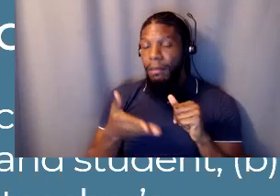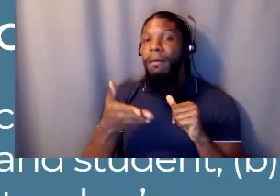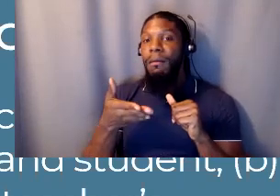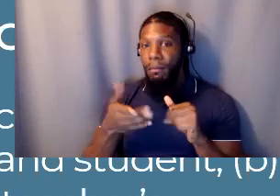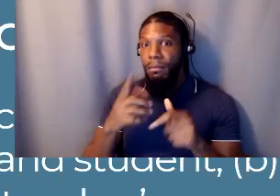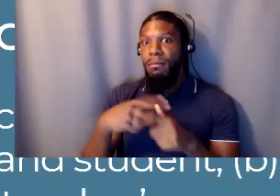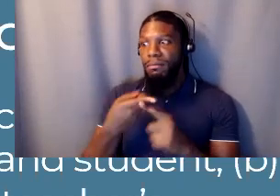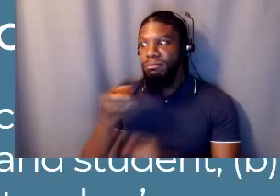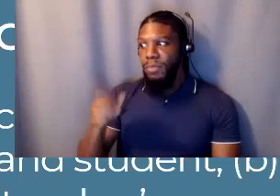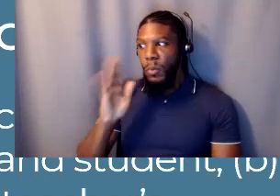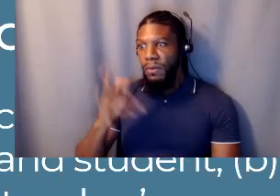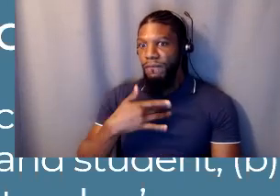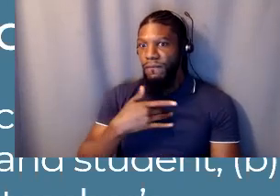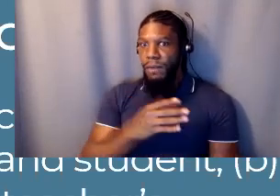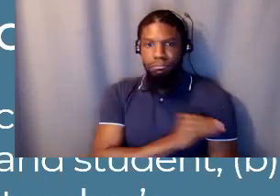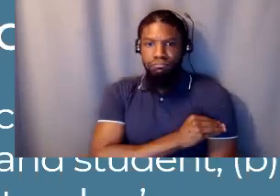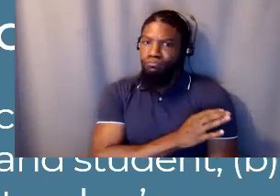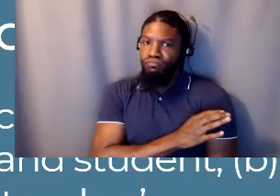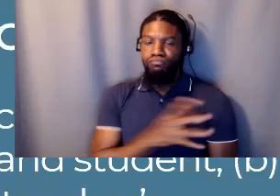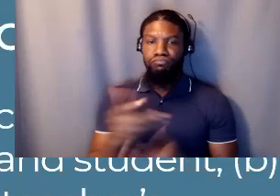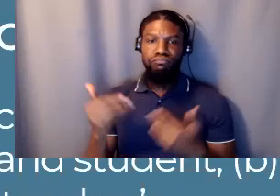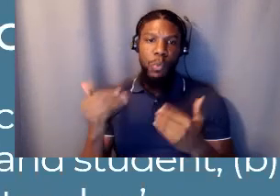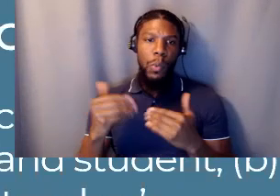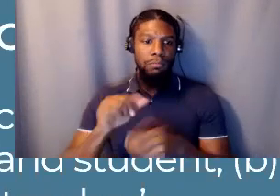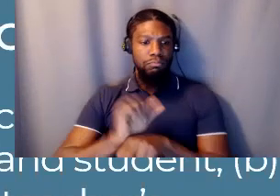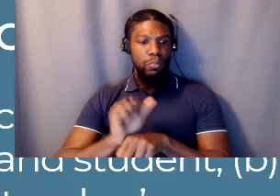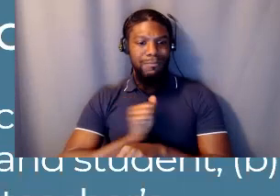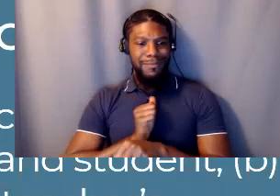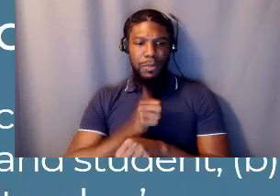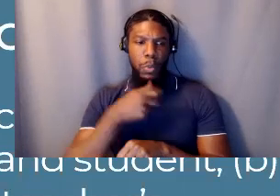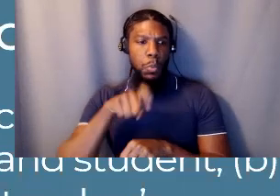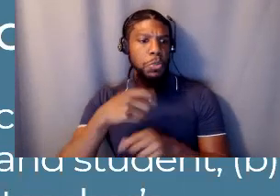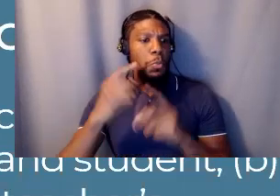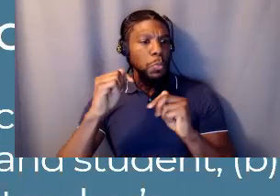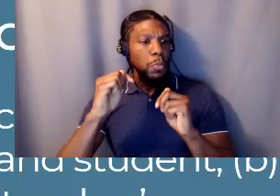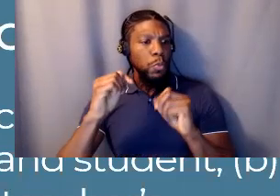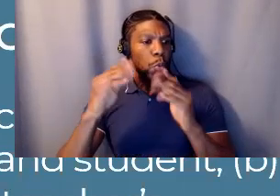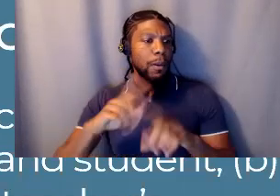They'll feel less pressure to be led by a tutor and be able to own their own work in important ways.